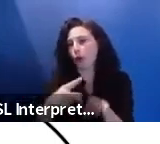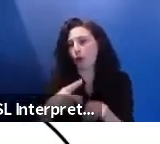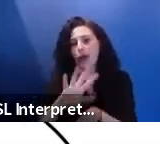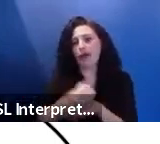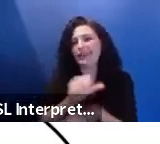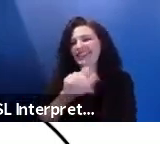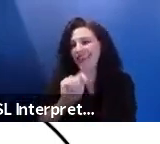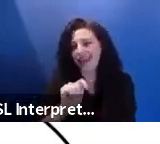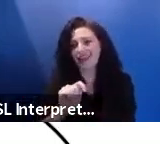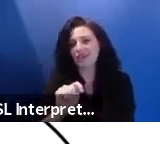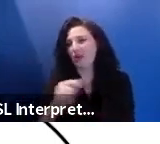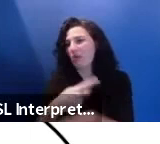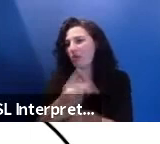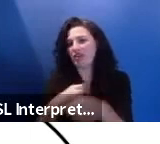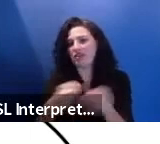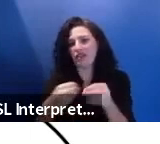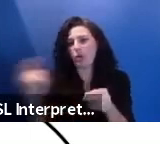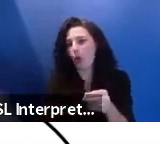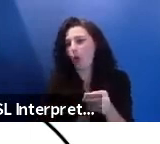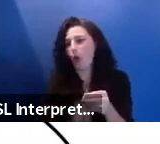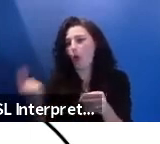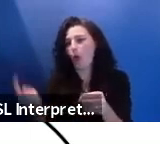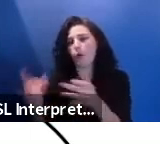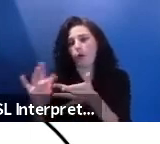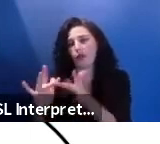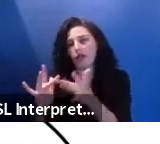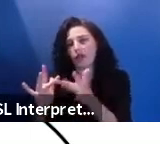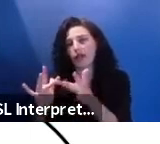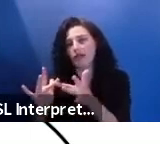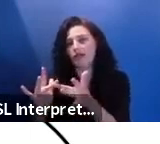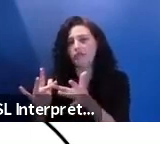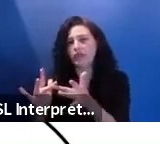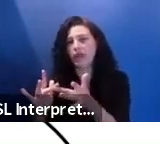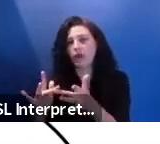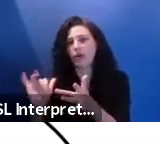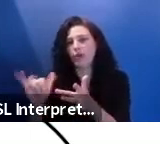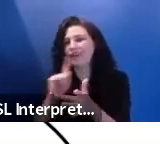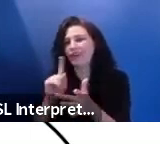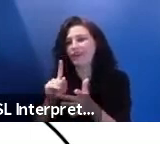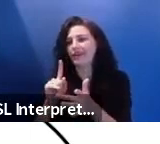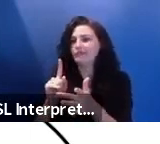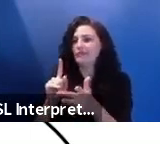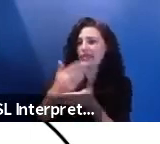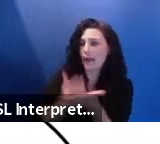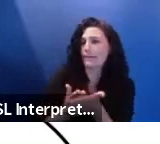There are some other descriptions than that. Certain office workers who work for the studios, et cetera, but in essence, those people are not people who interact with people